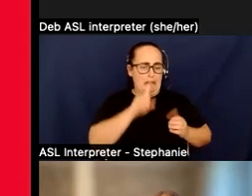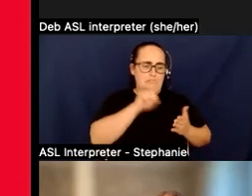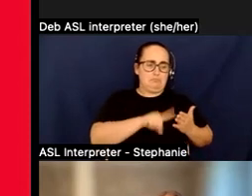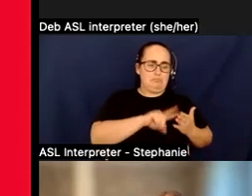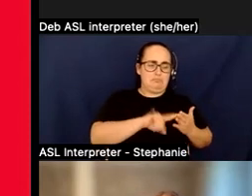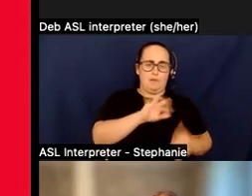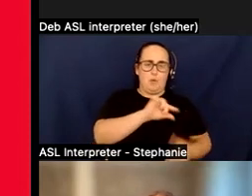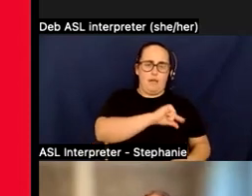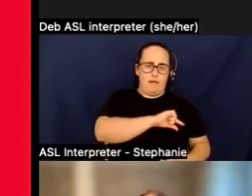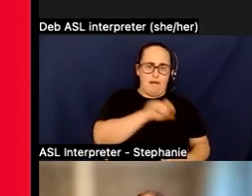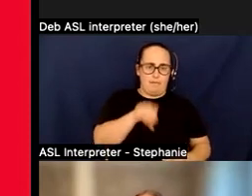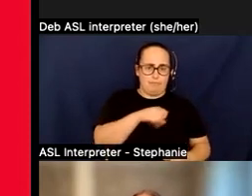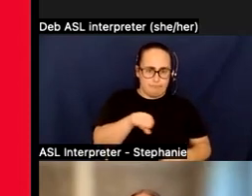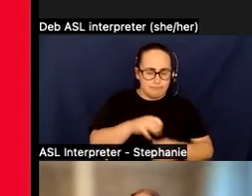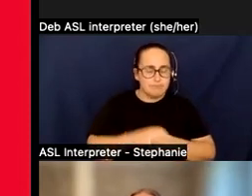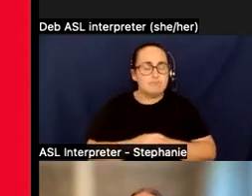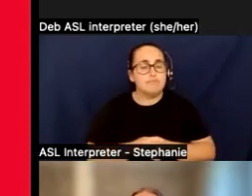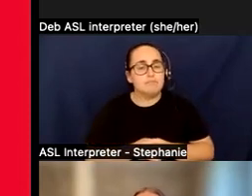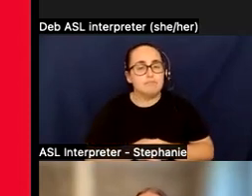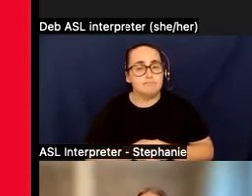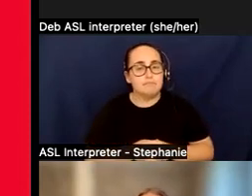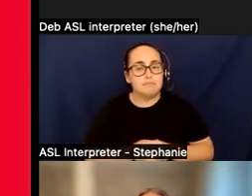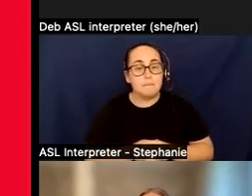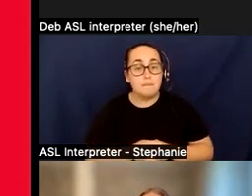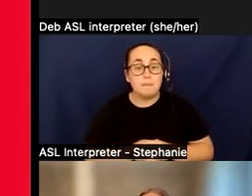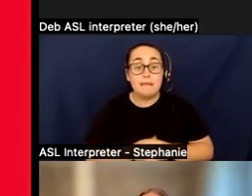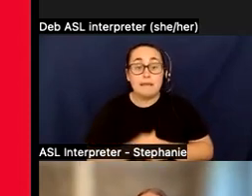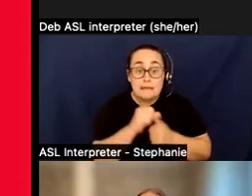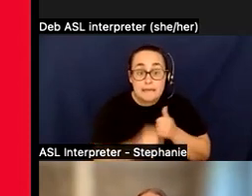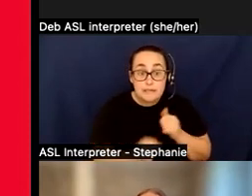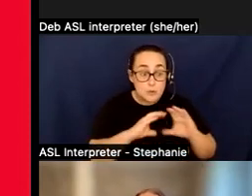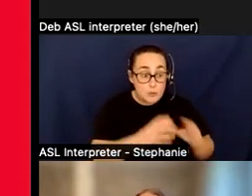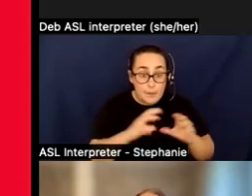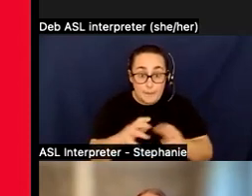We will only accept one application per group and only one application per